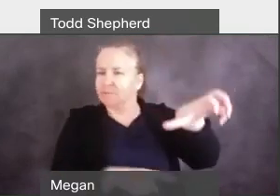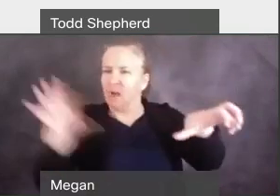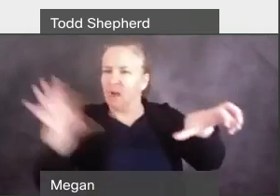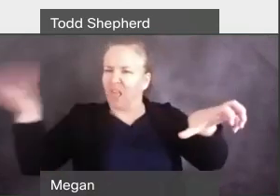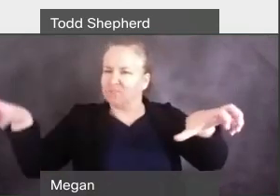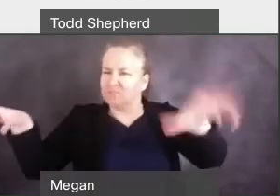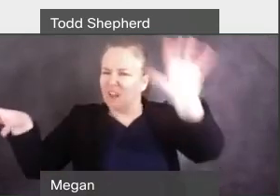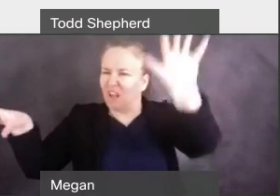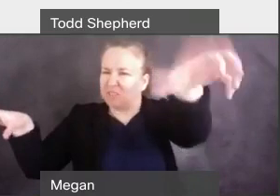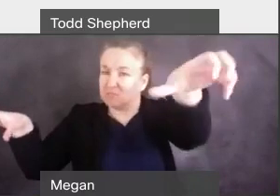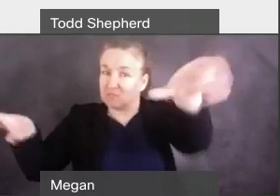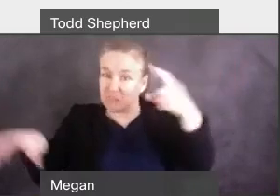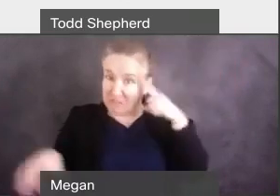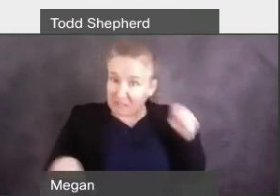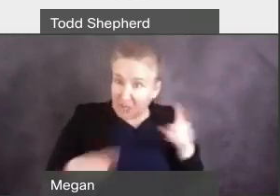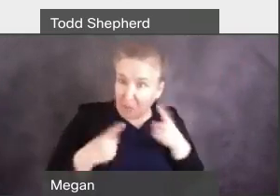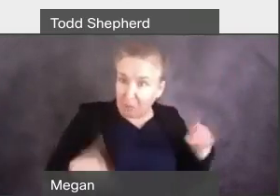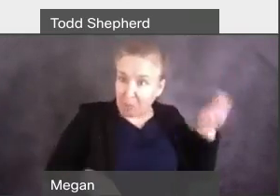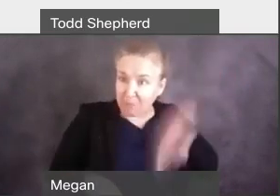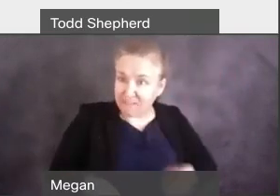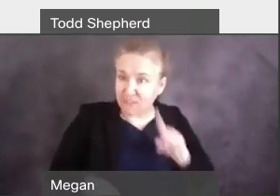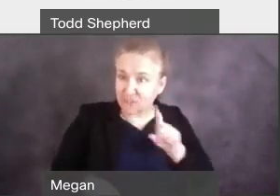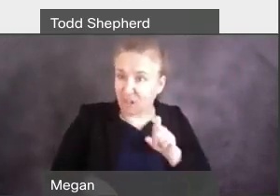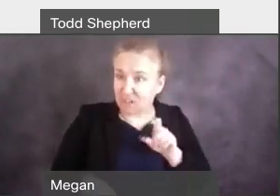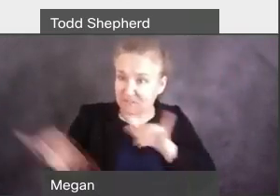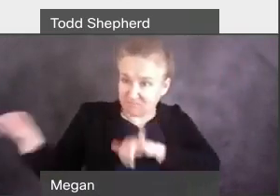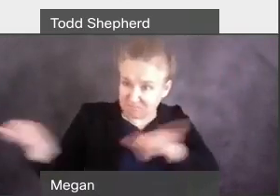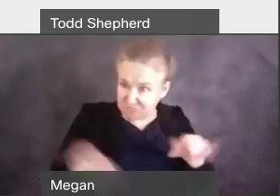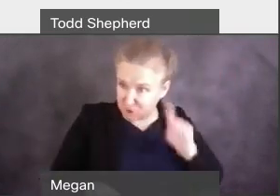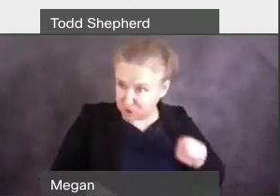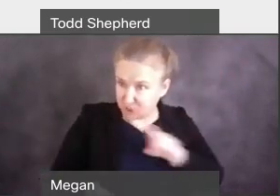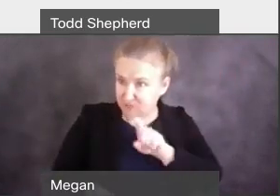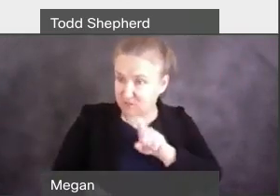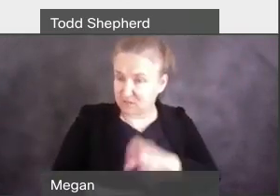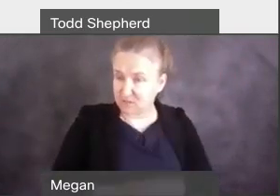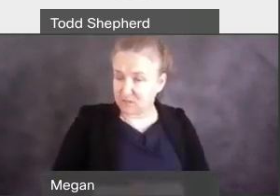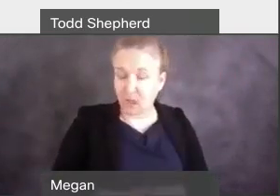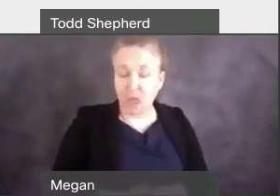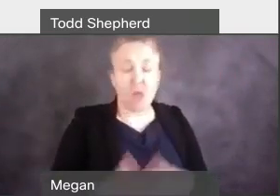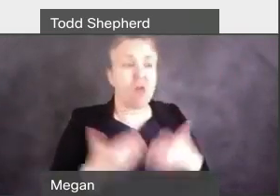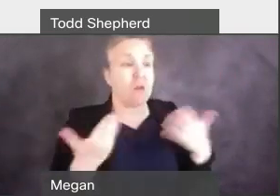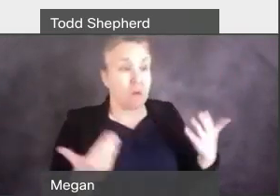work here? Do you think that's advantageous to do that here? [Commissioner Arkoosh] Well, what the County's been doing is